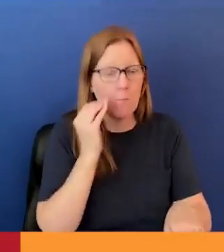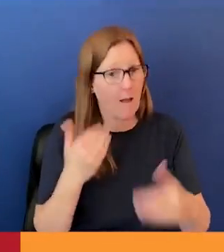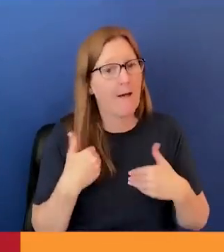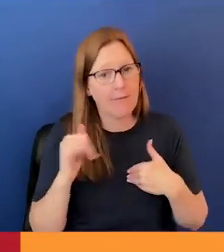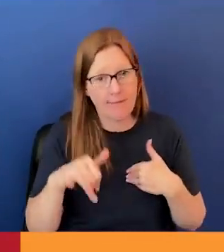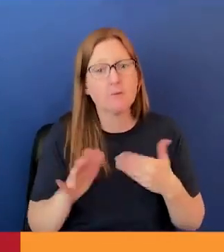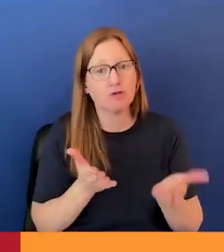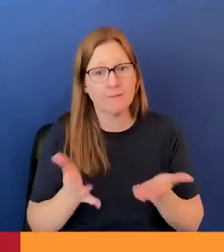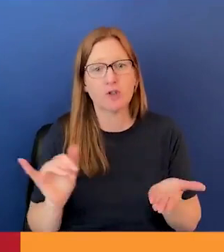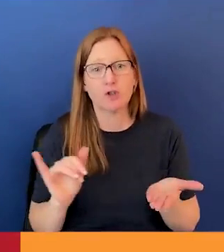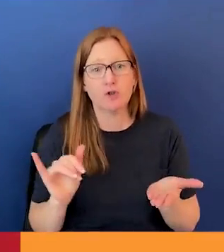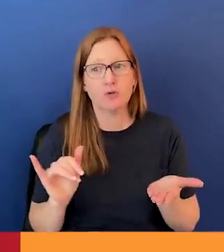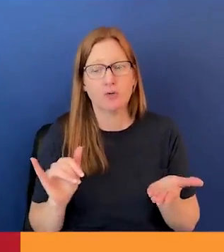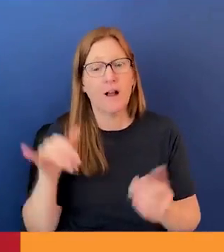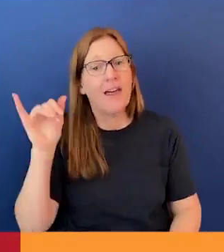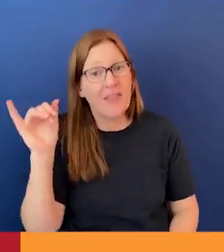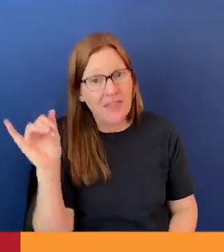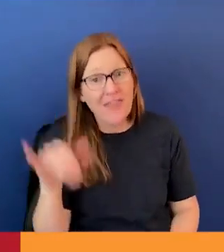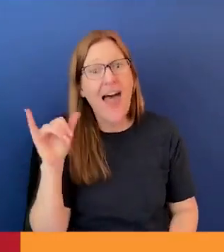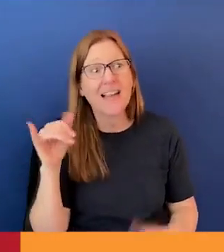And that faces a very big critical issue as well.